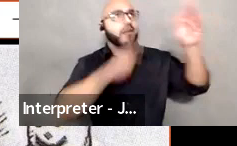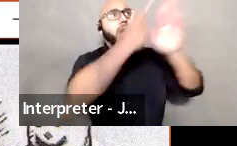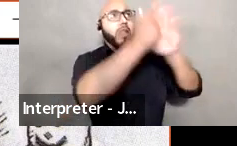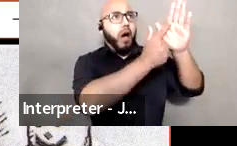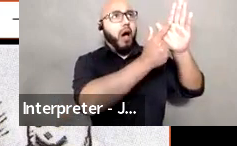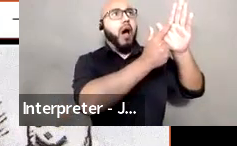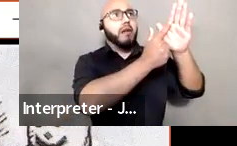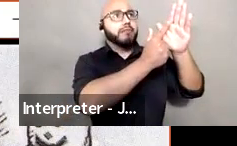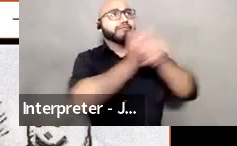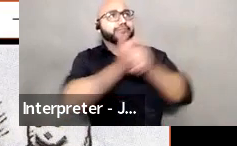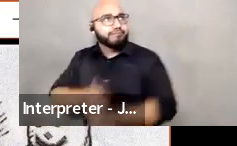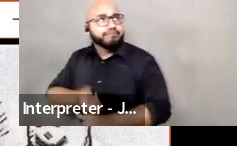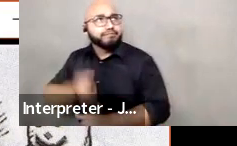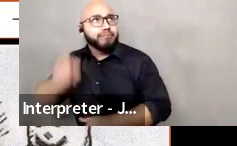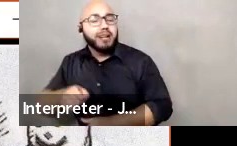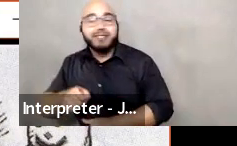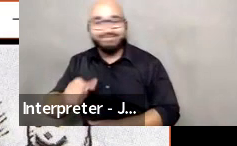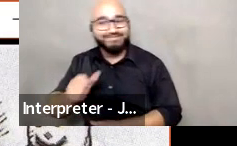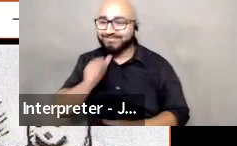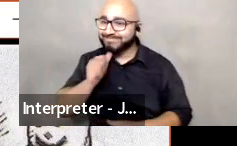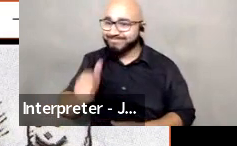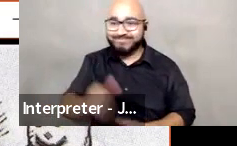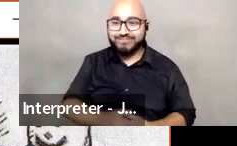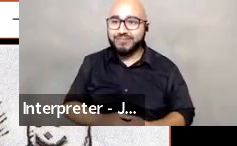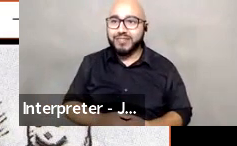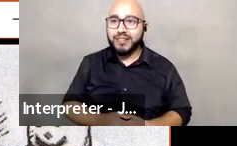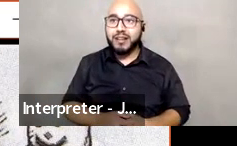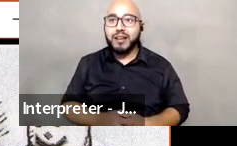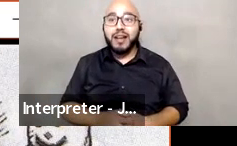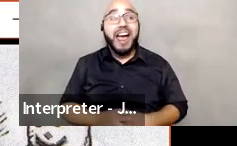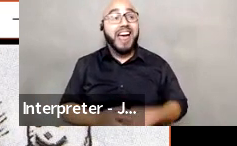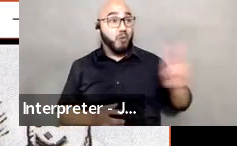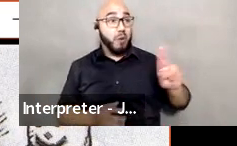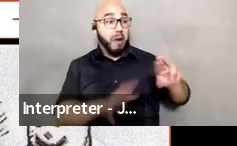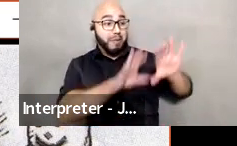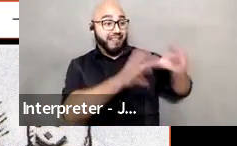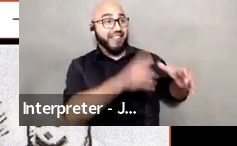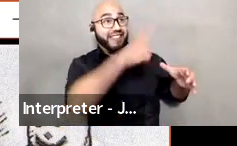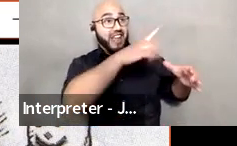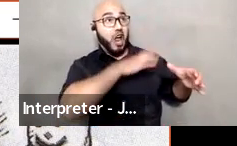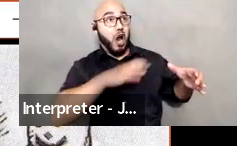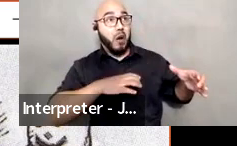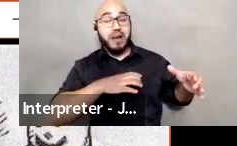The other acts passed by the Republican Congress. To rebuild.